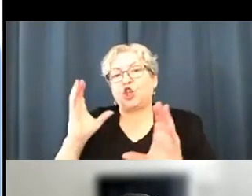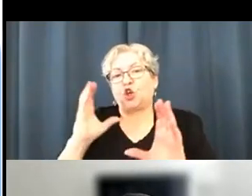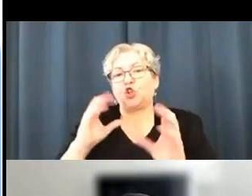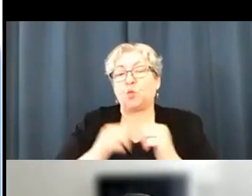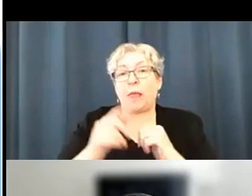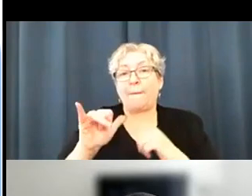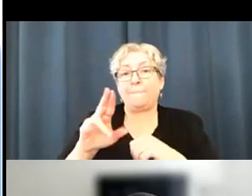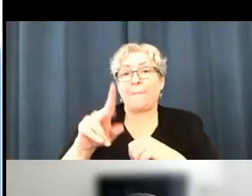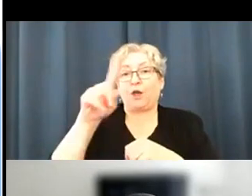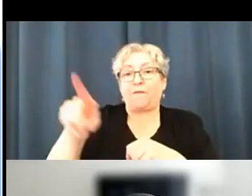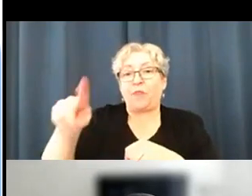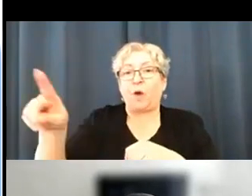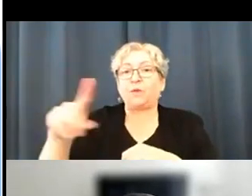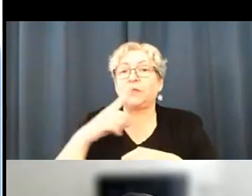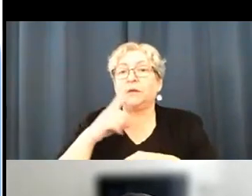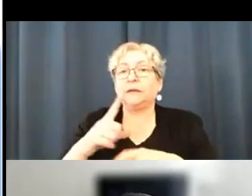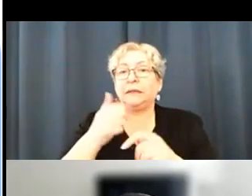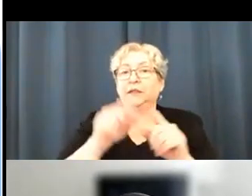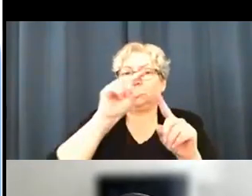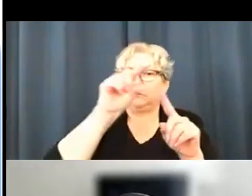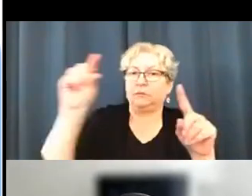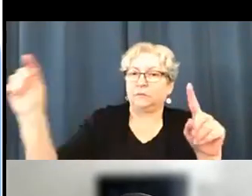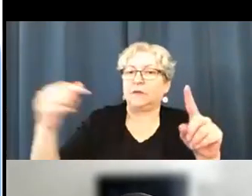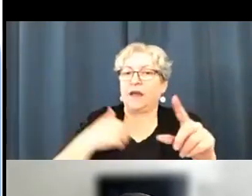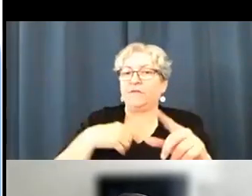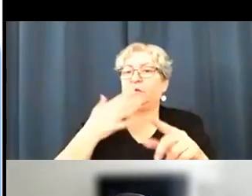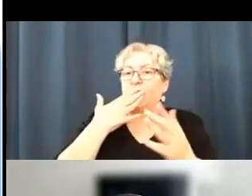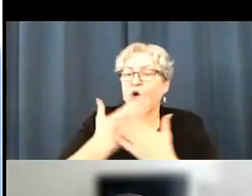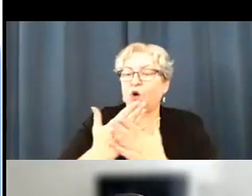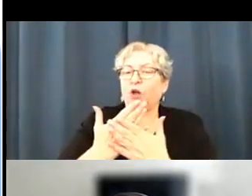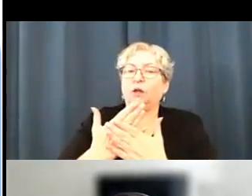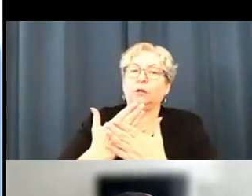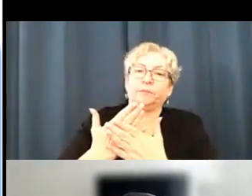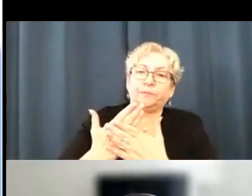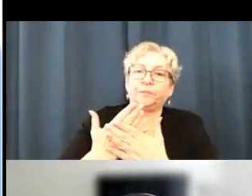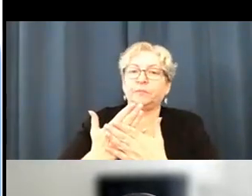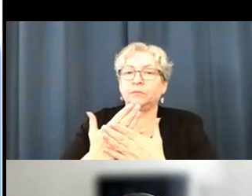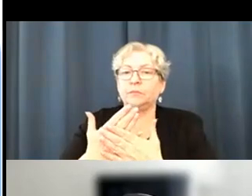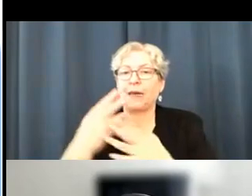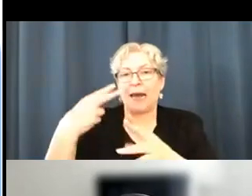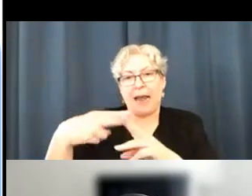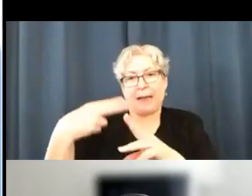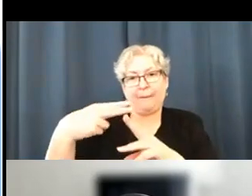each one of these items across the top needs to have a good alternative or it needs to have a good name. So, when I go to it,